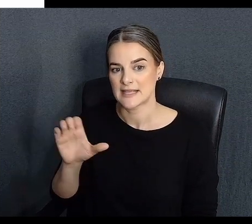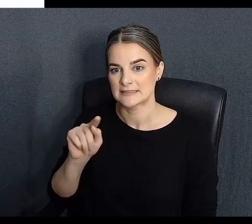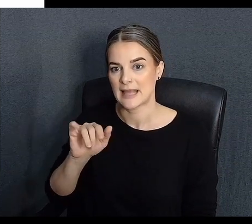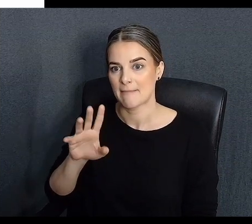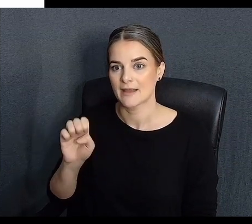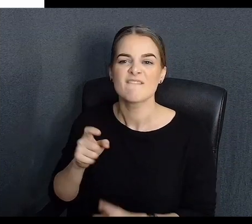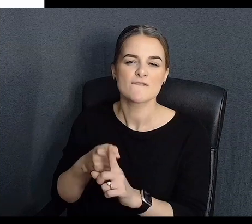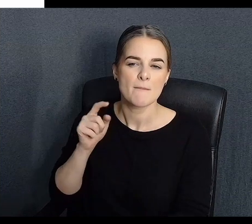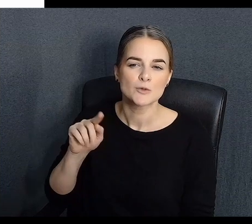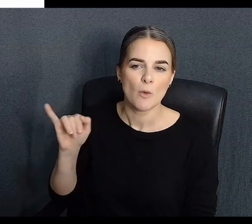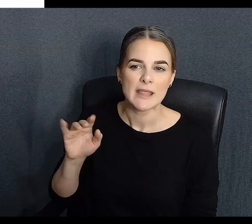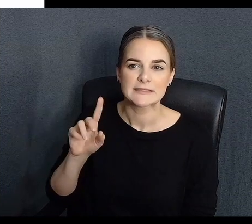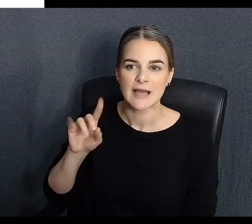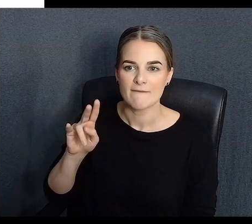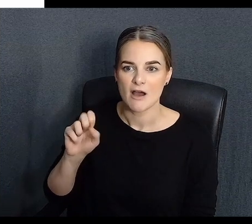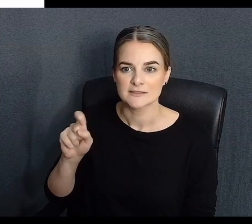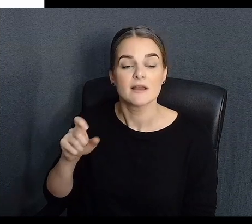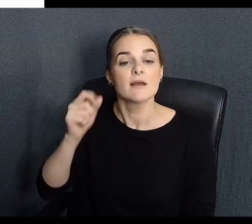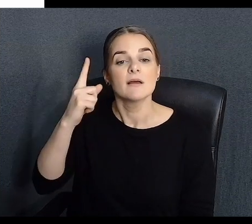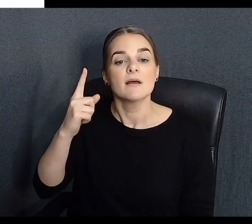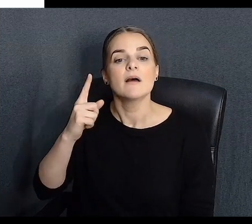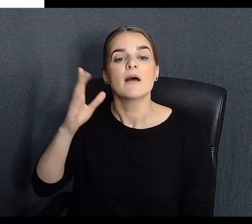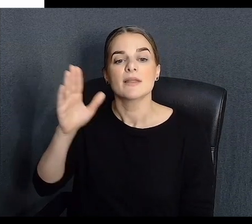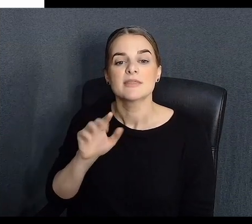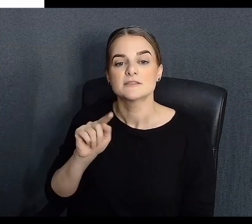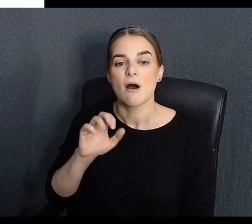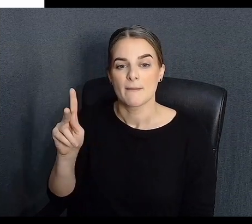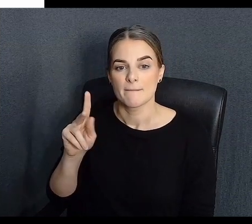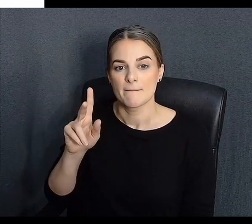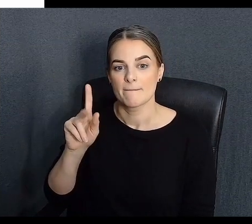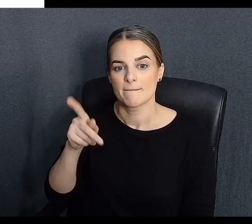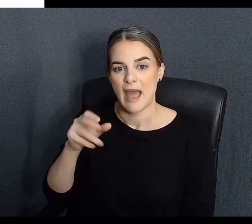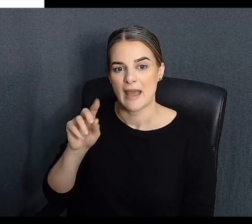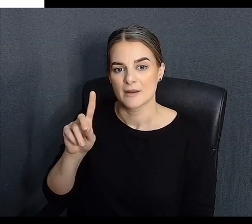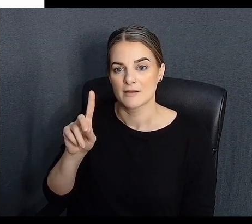the TalkPad Wego edition. That's from Talk To Me Technologies and Smartbox,